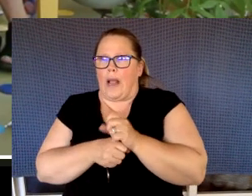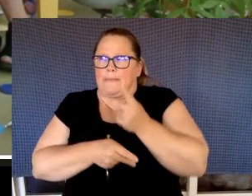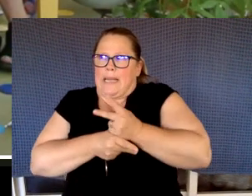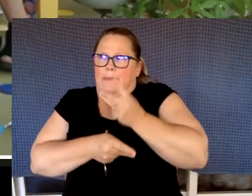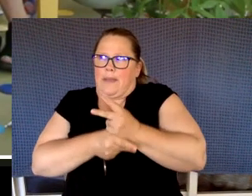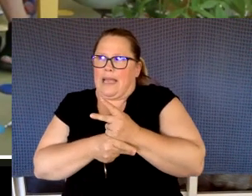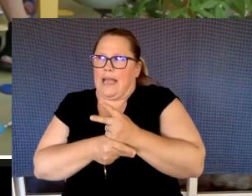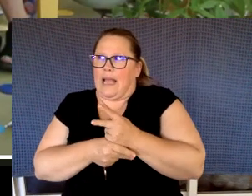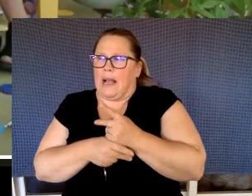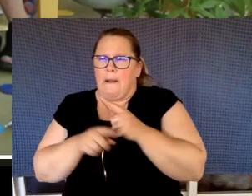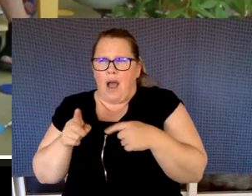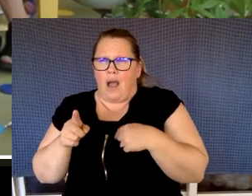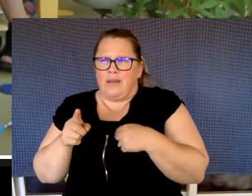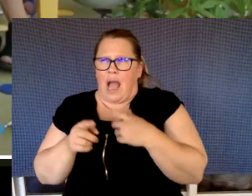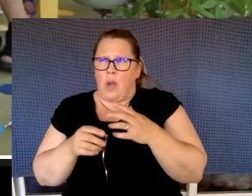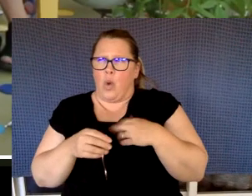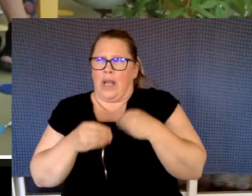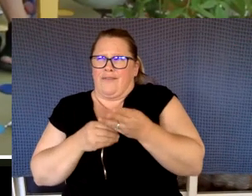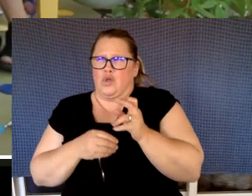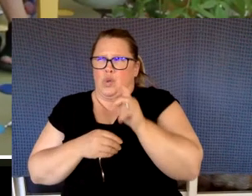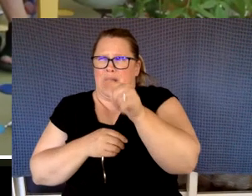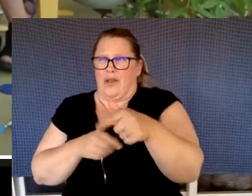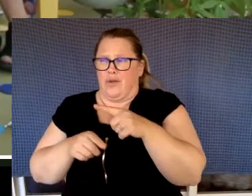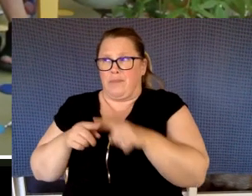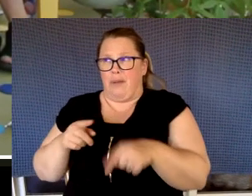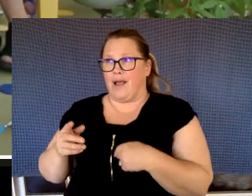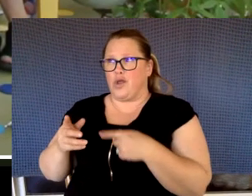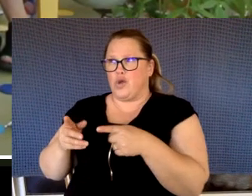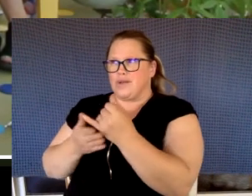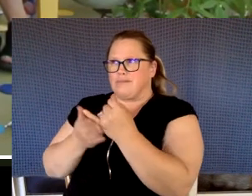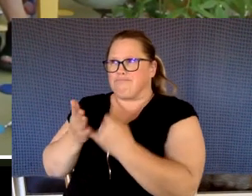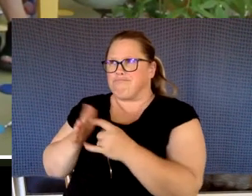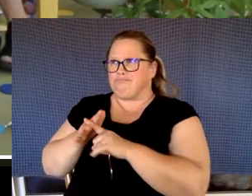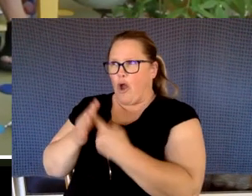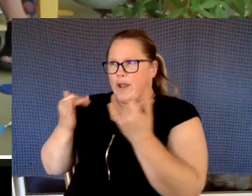busy making some new projects. We love you. We're thinking about you.